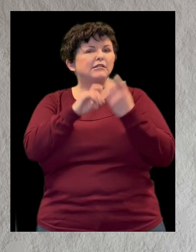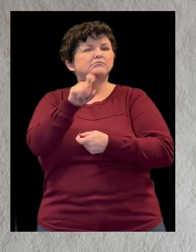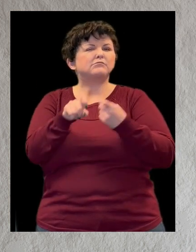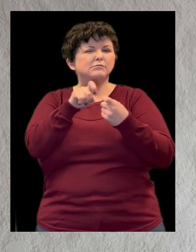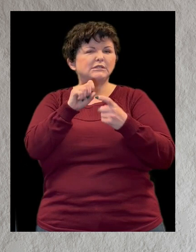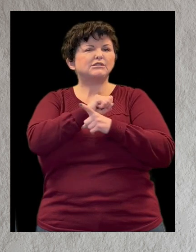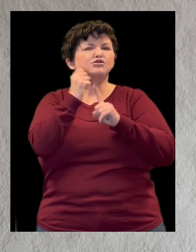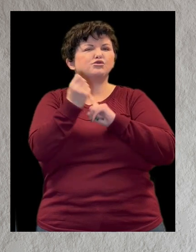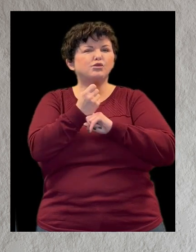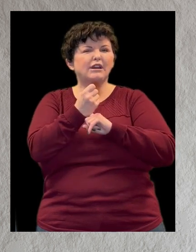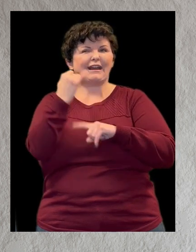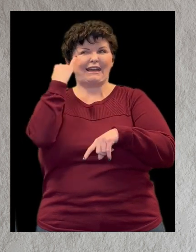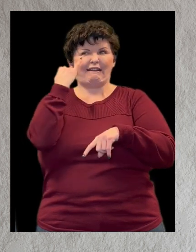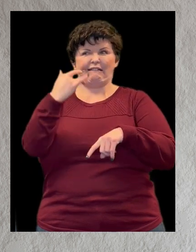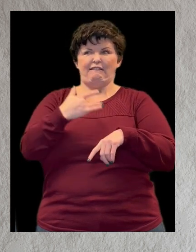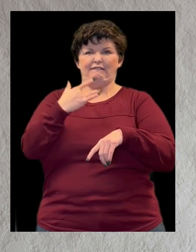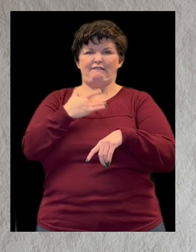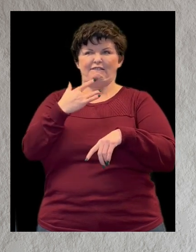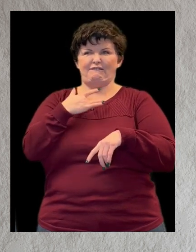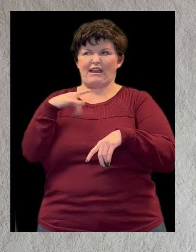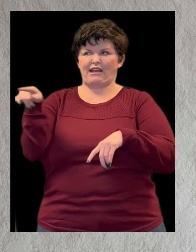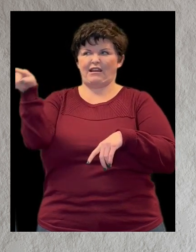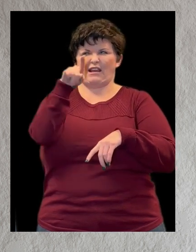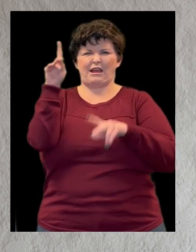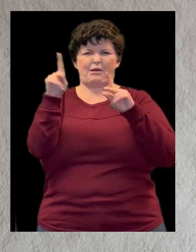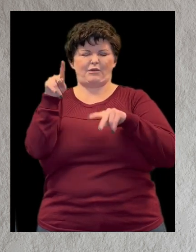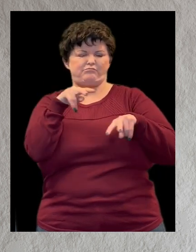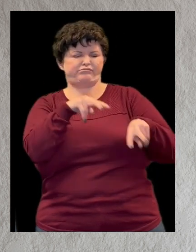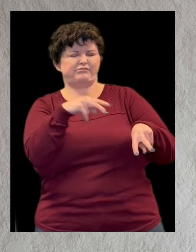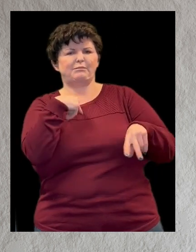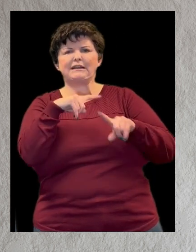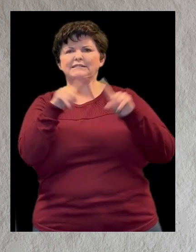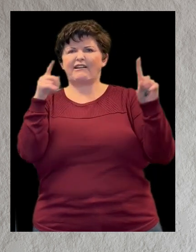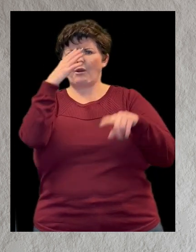where if I feel like I am being treated differently because of my disabilities,